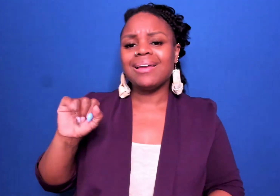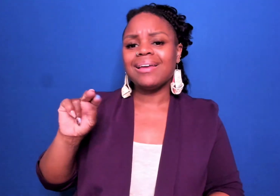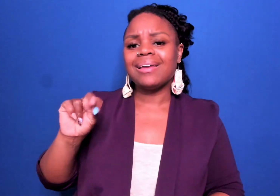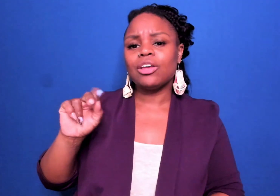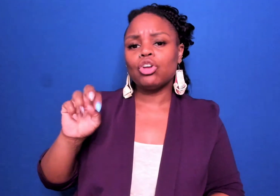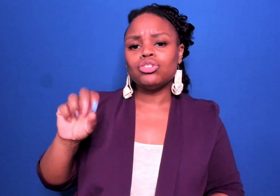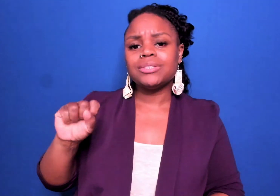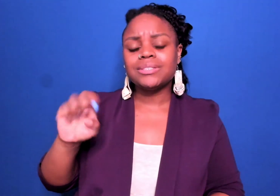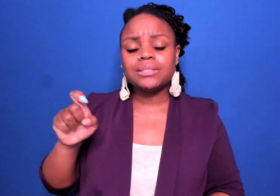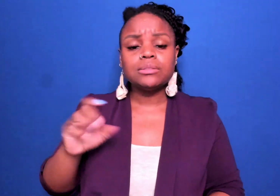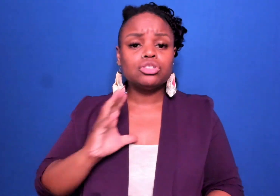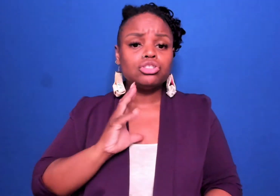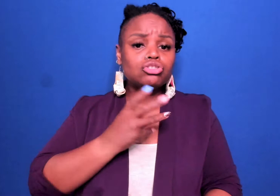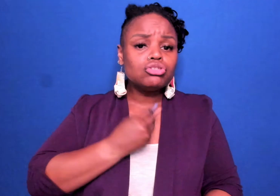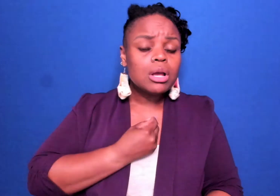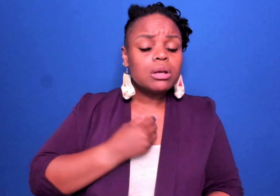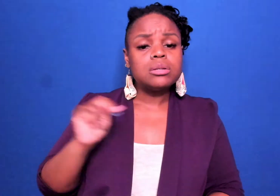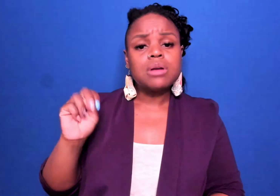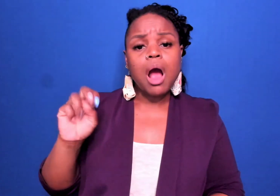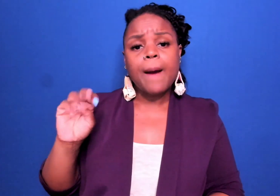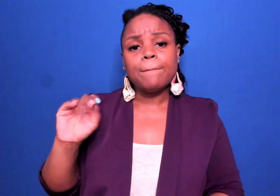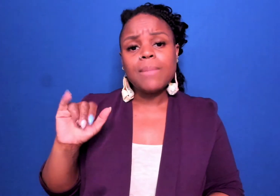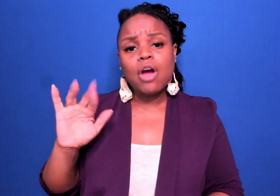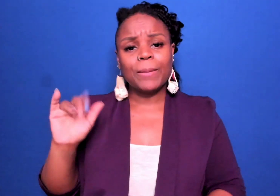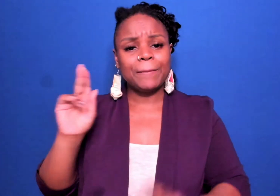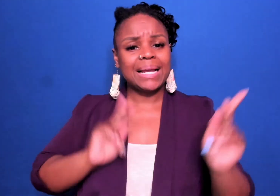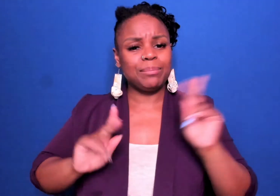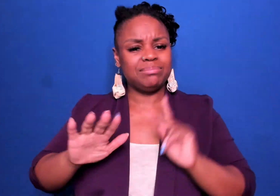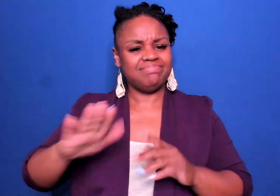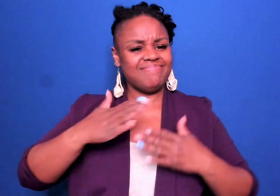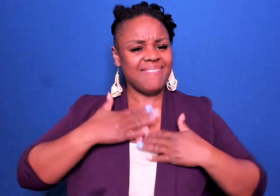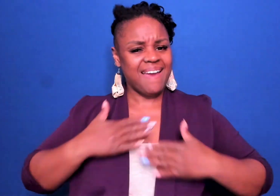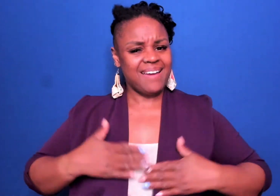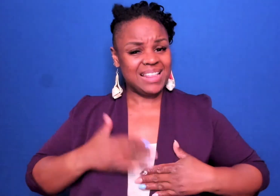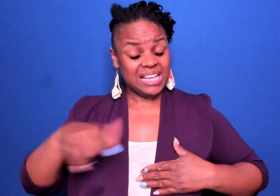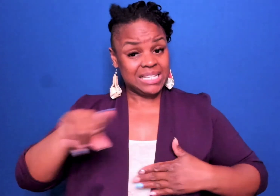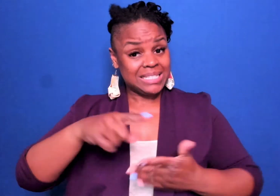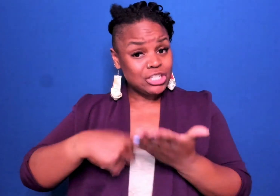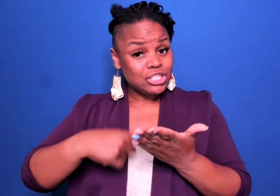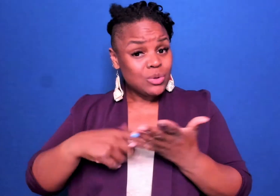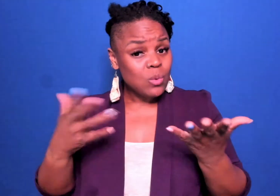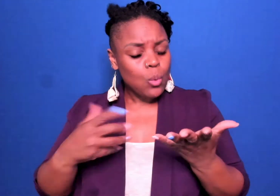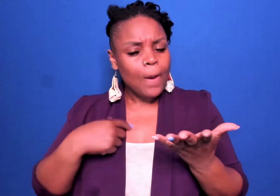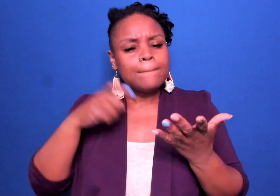intersex, trans, and non-binary people’s bodies. In these discussions,